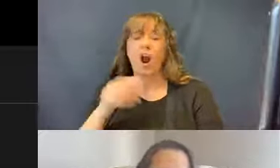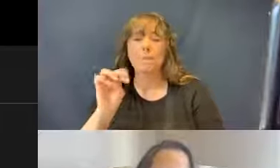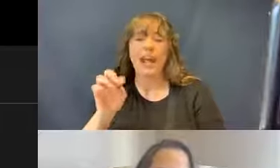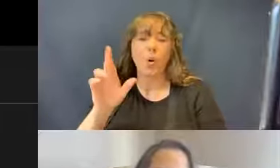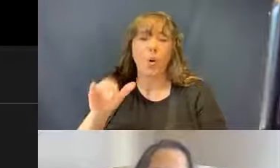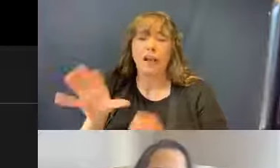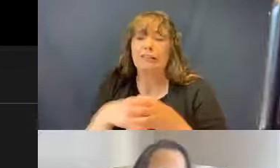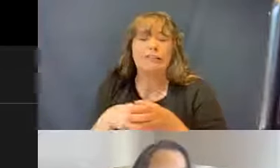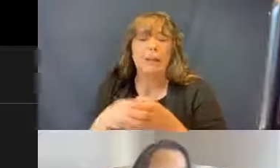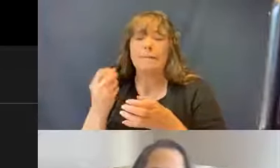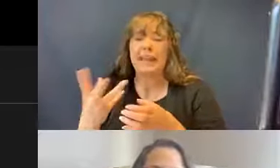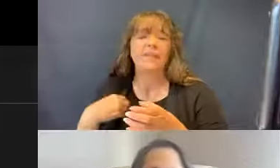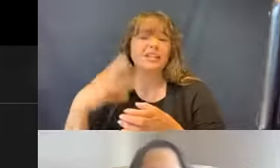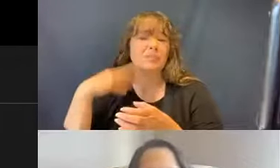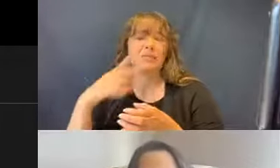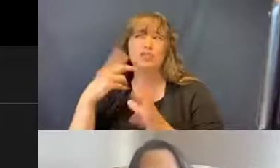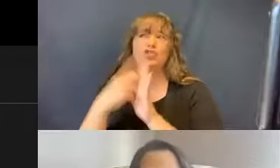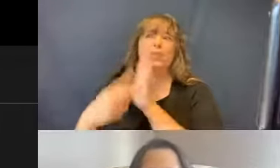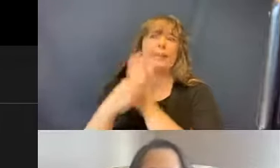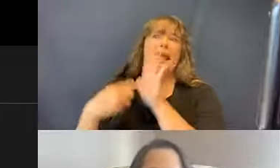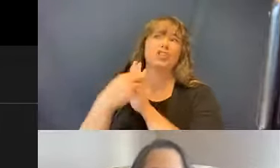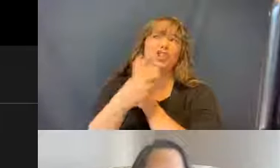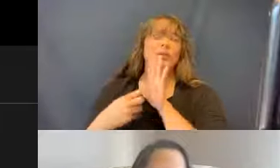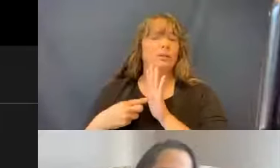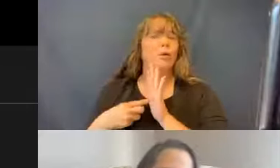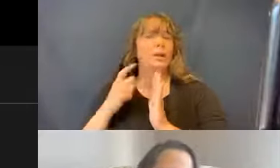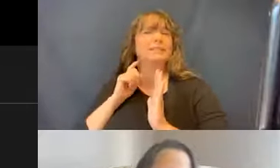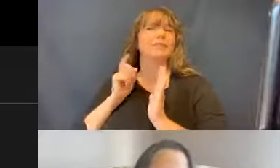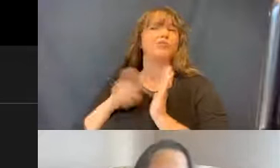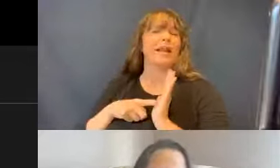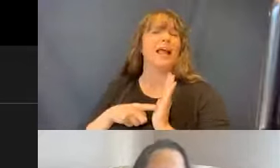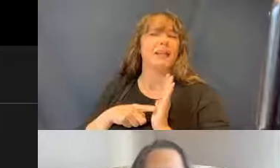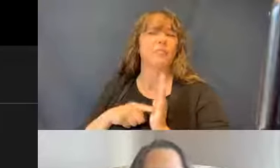have experienced discrimination, we tend to recognize it when it's going on around us.